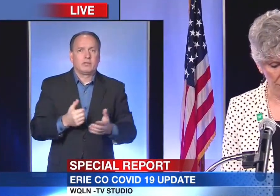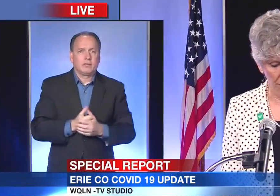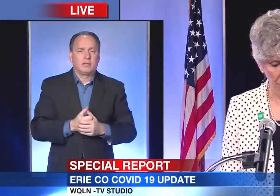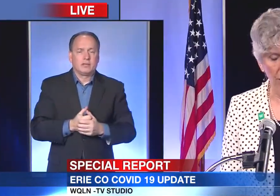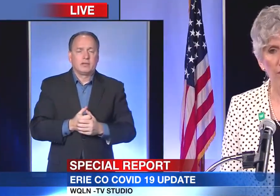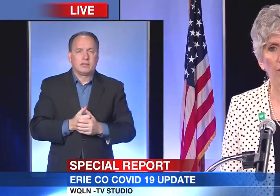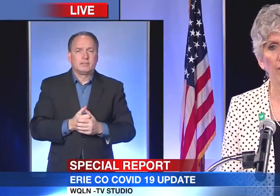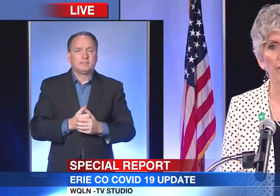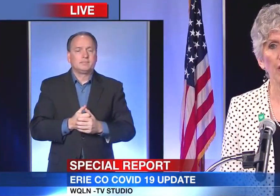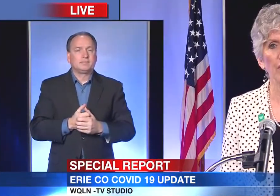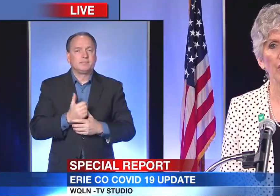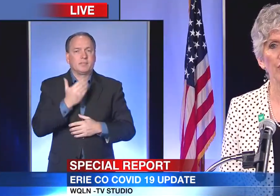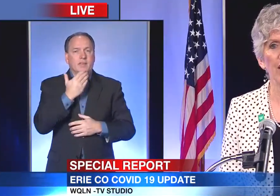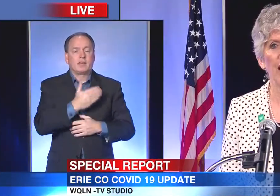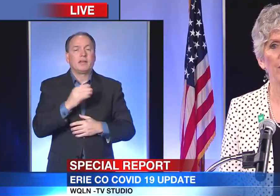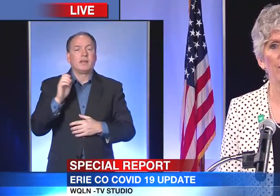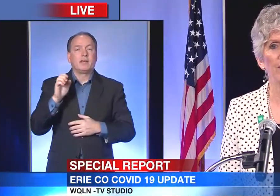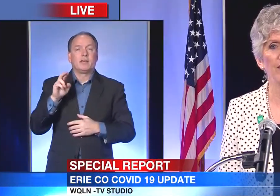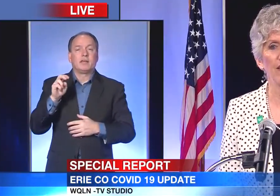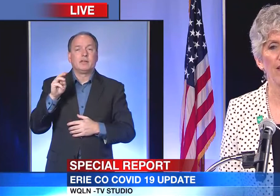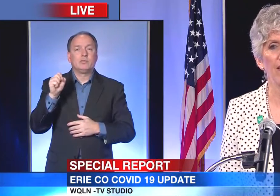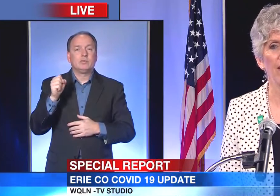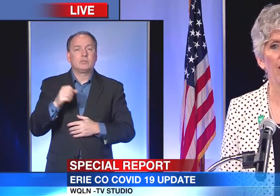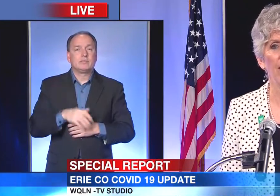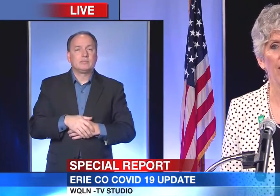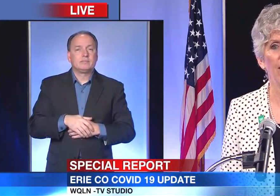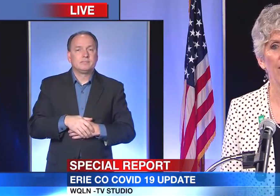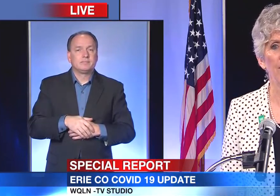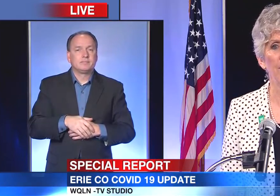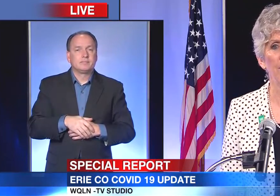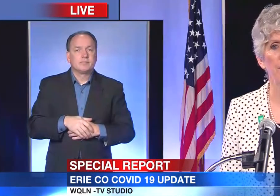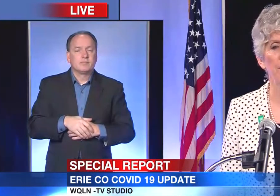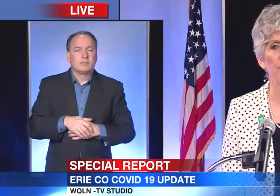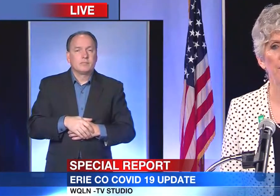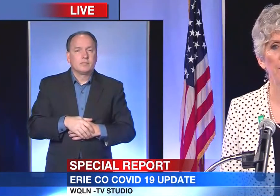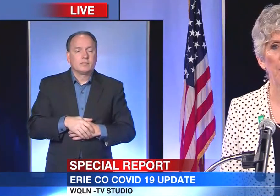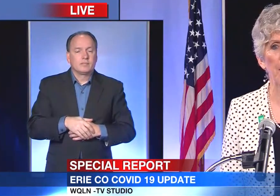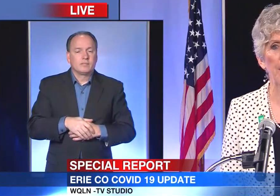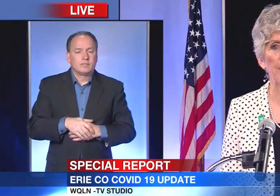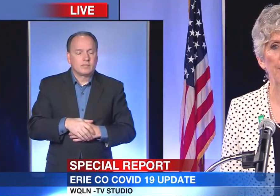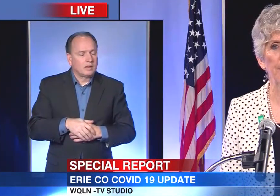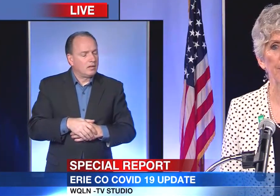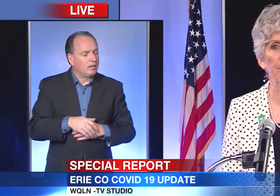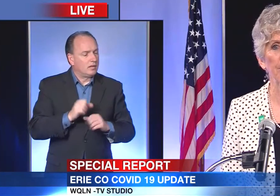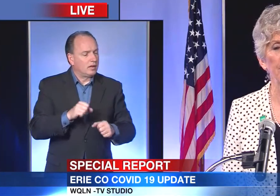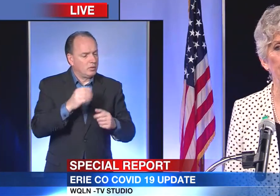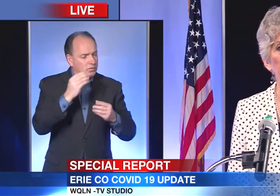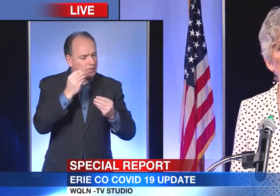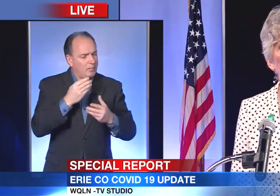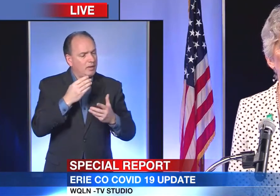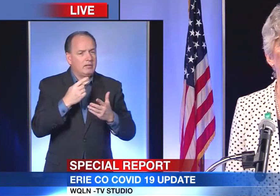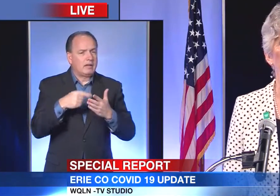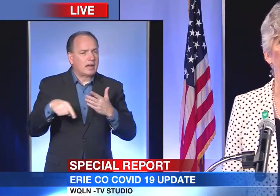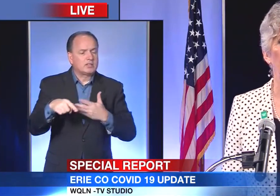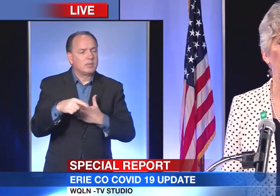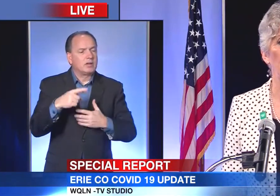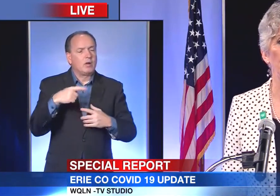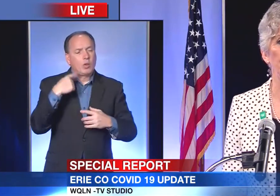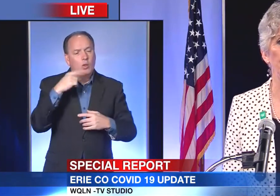PLACE, EVEN IF YOUR BUSINESS IS ALLOWED TO OPEN. THANK YOU. UH-HUH. ERIE NEWS NOW. HI.